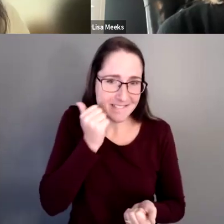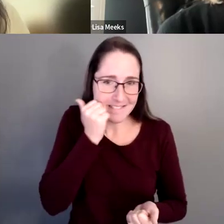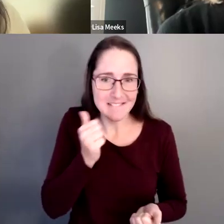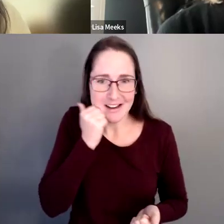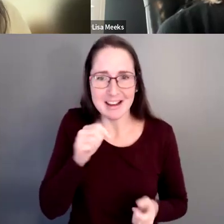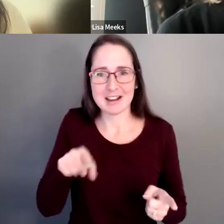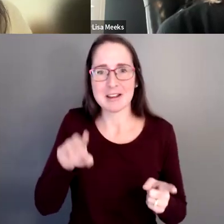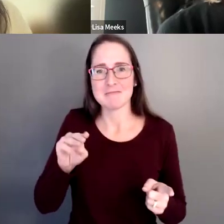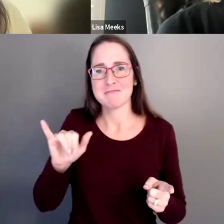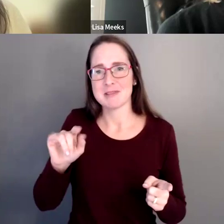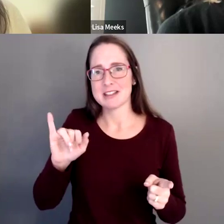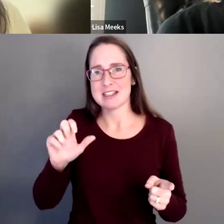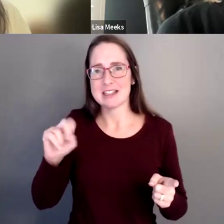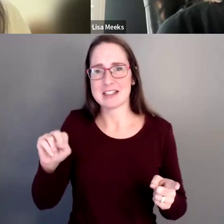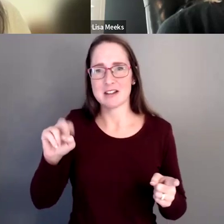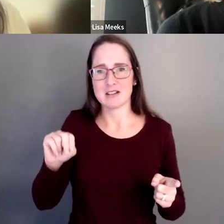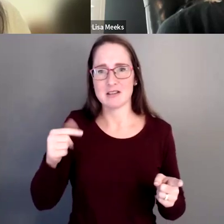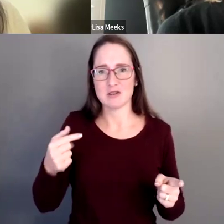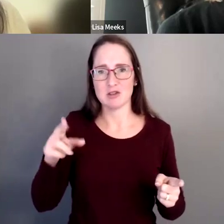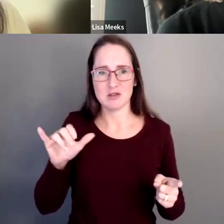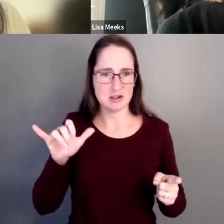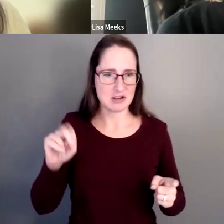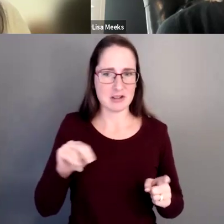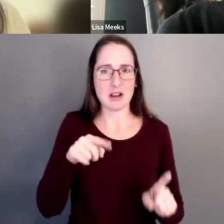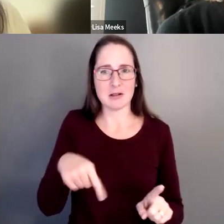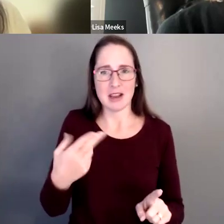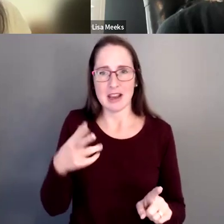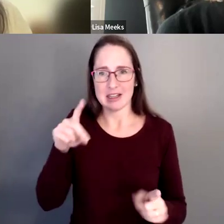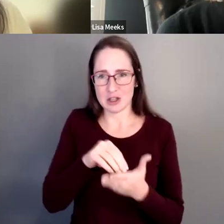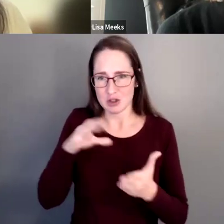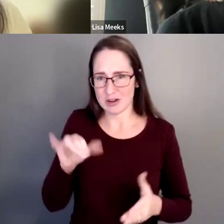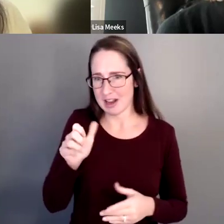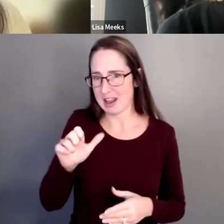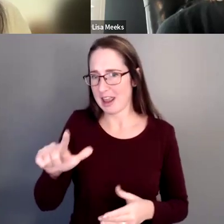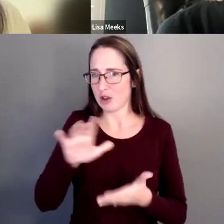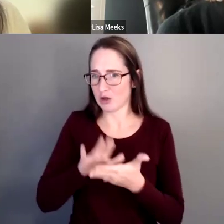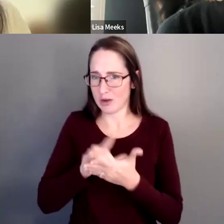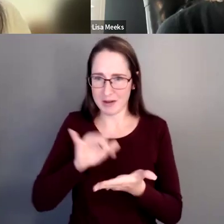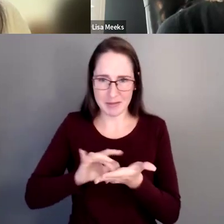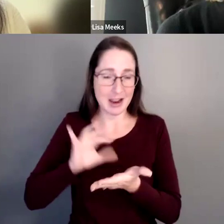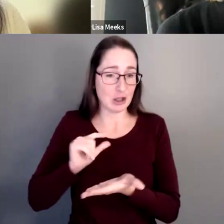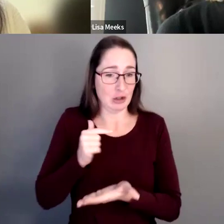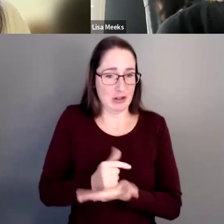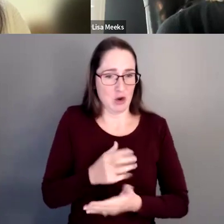someone taught me so much and I get to work with every day,